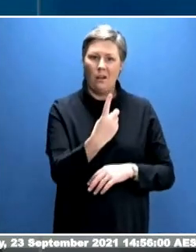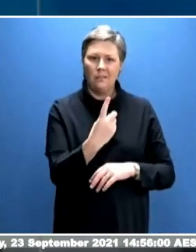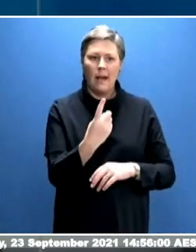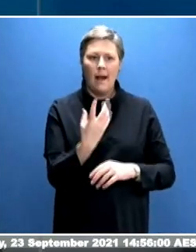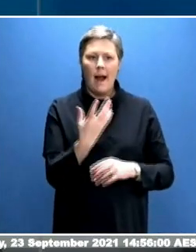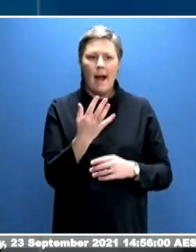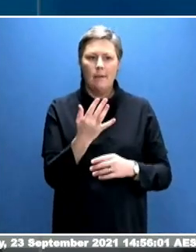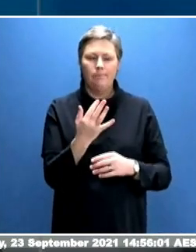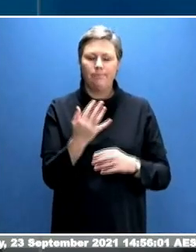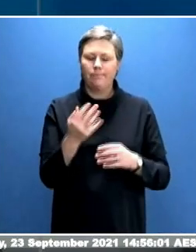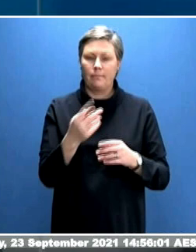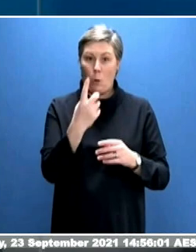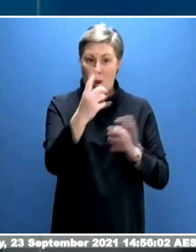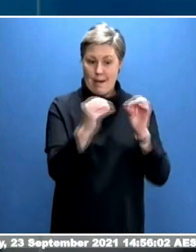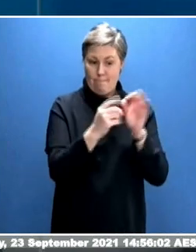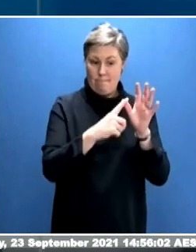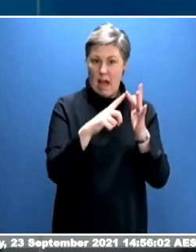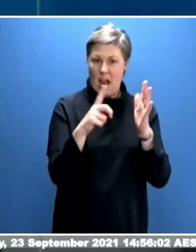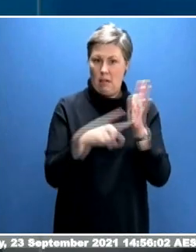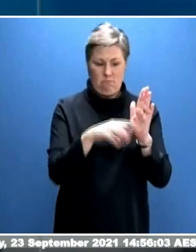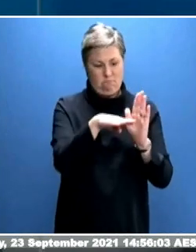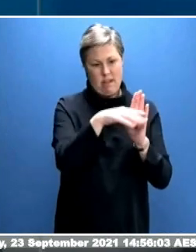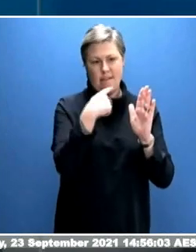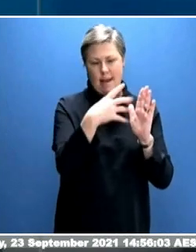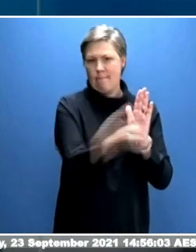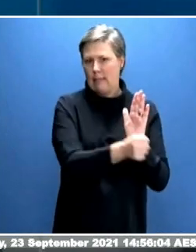However, in saying that, we absolutely agree that there needs to be a legislative